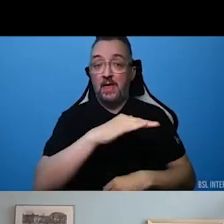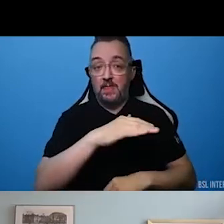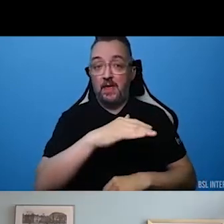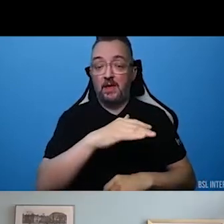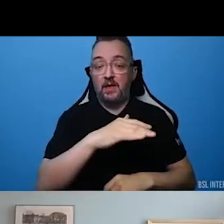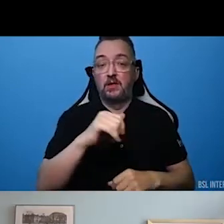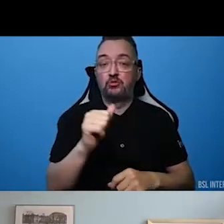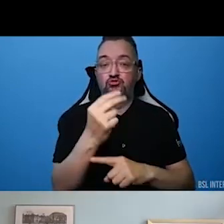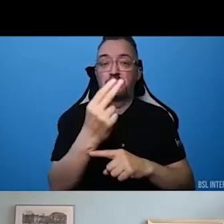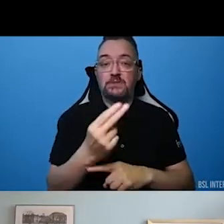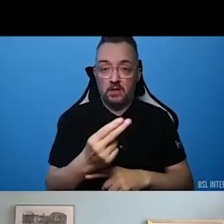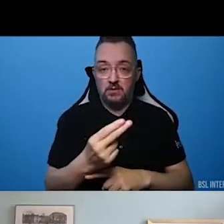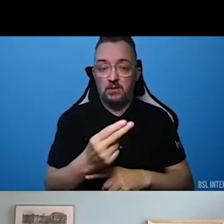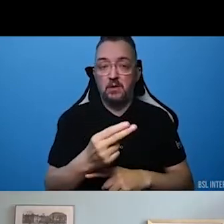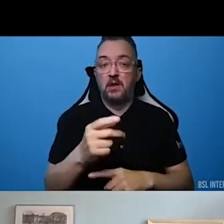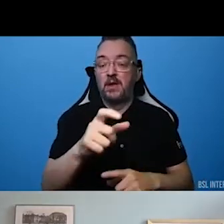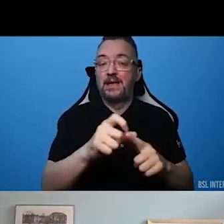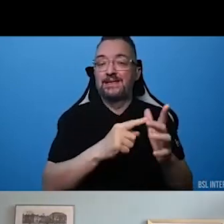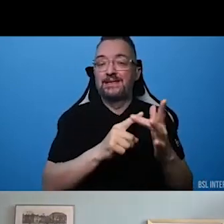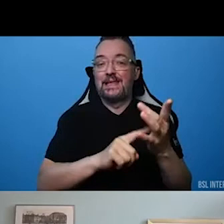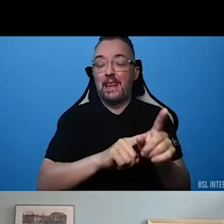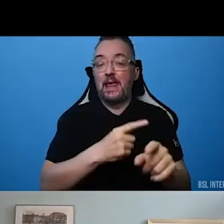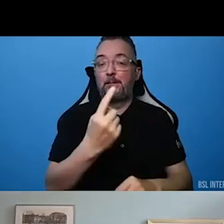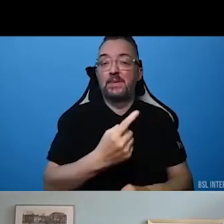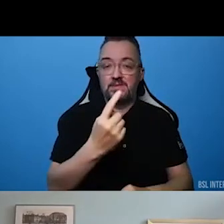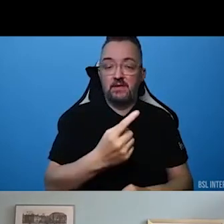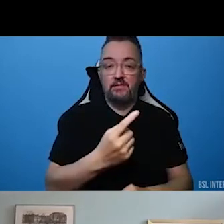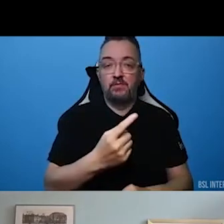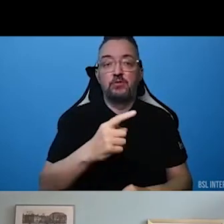in which Daley who is an artist with a Scottish Jamaican heritage